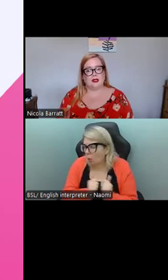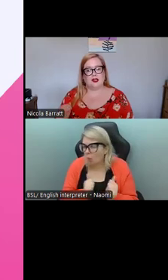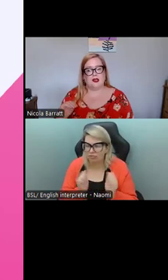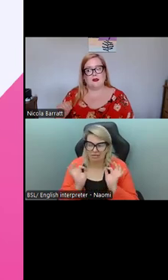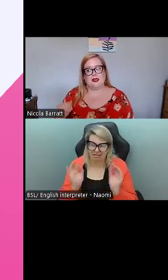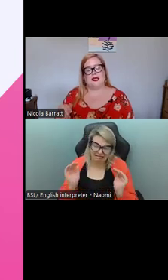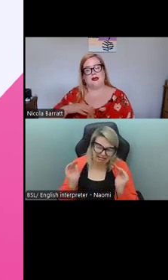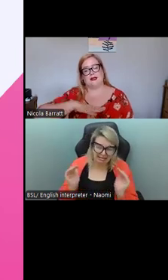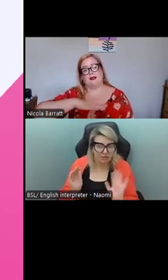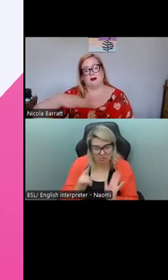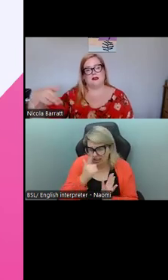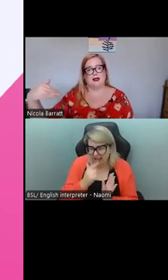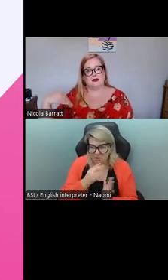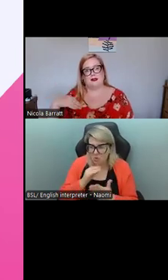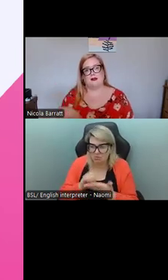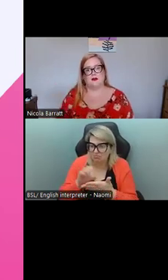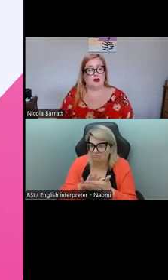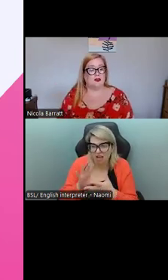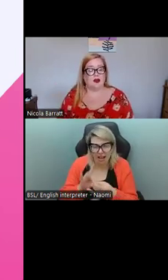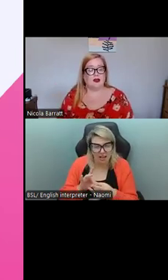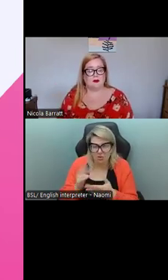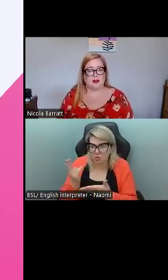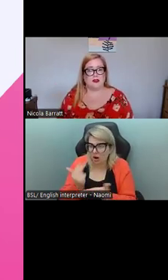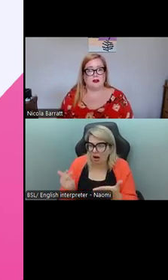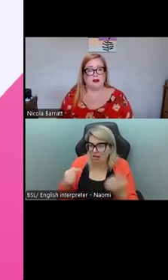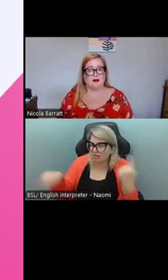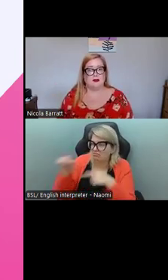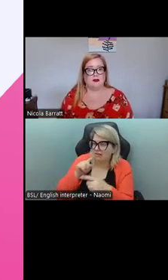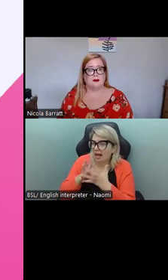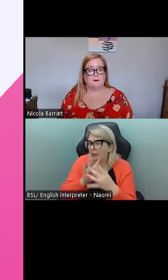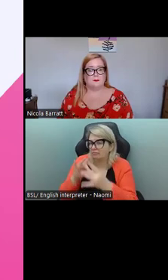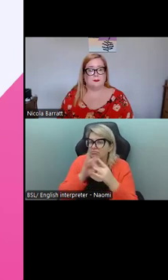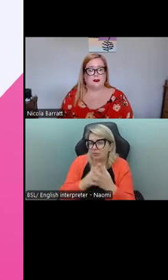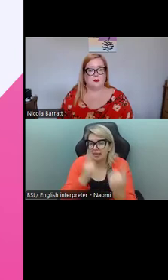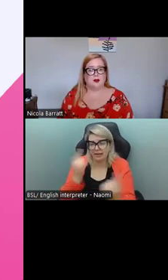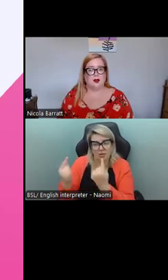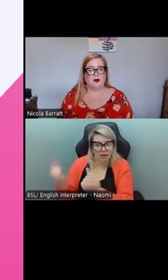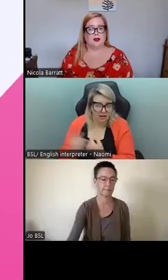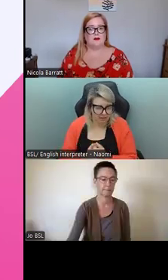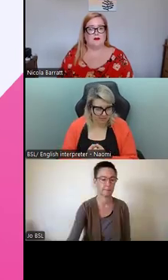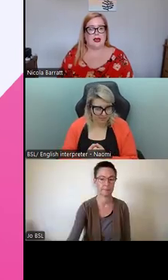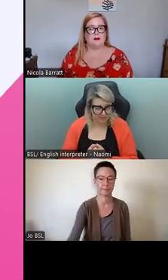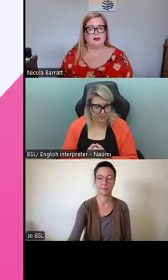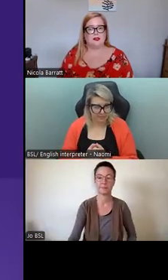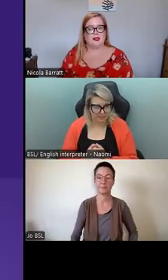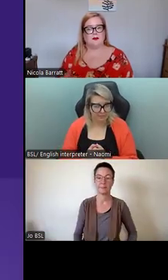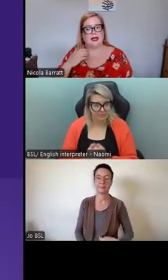We can use it as an art sector to interact with each other. We'll go over now to the Q&A.